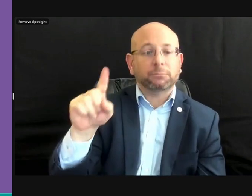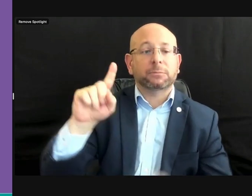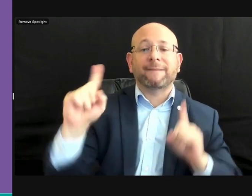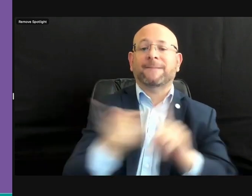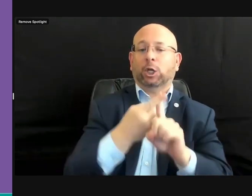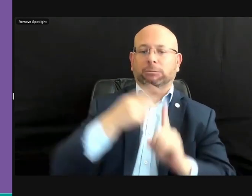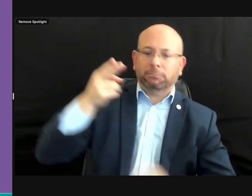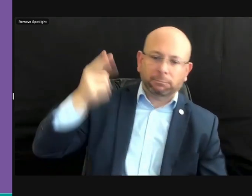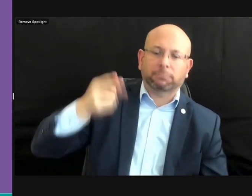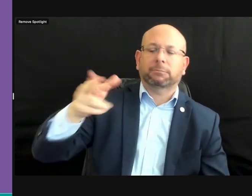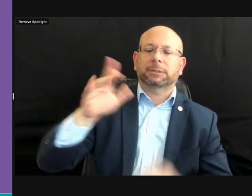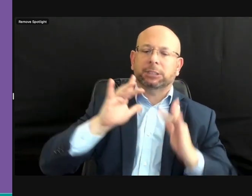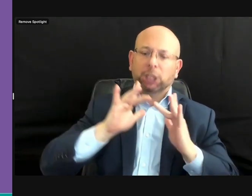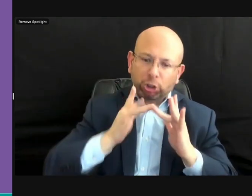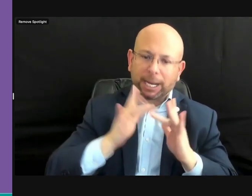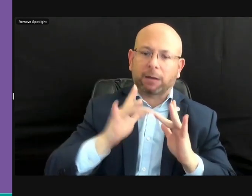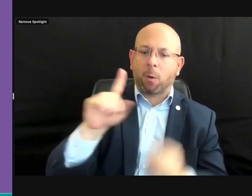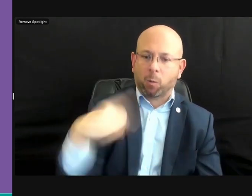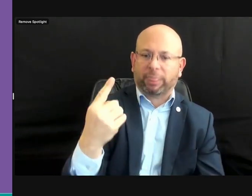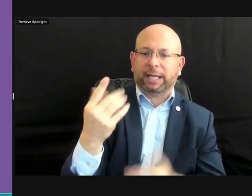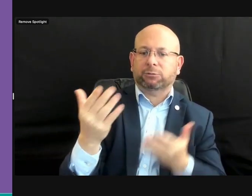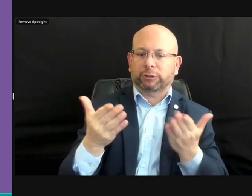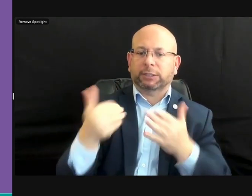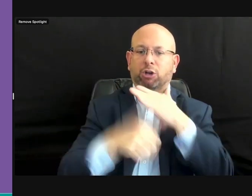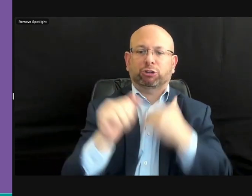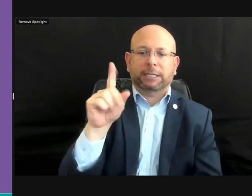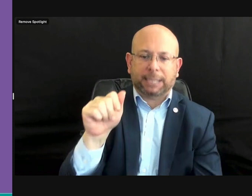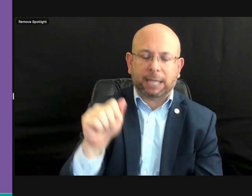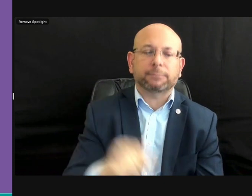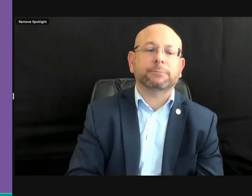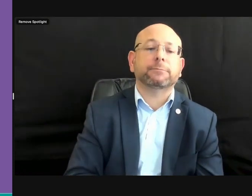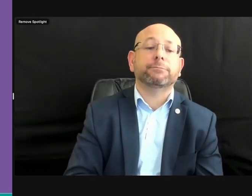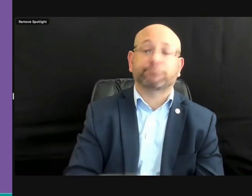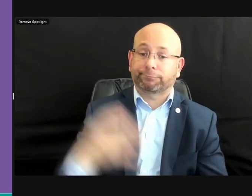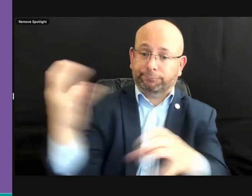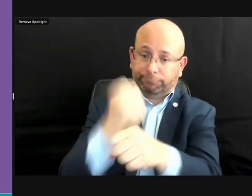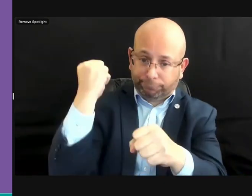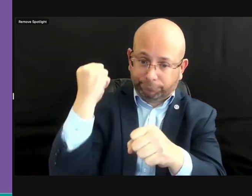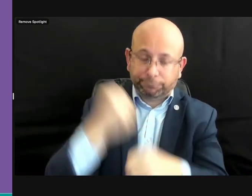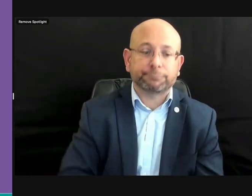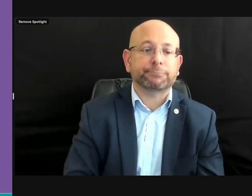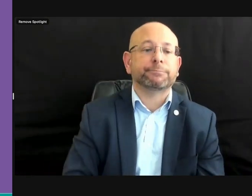It was historic, the first ever internet service ADA case. Well, we won.